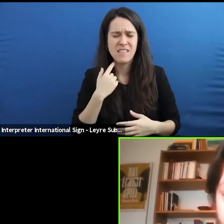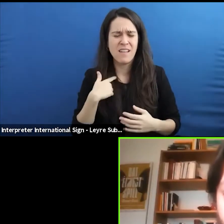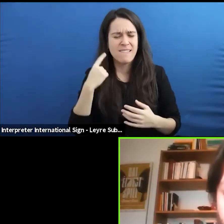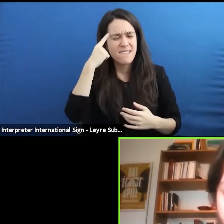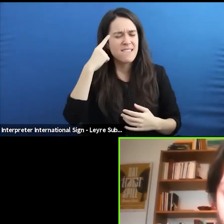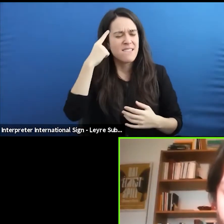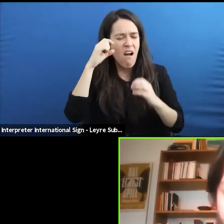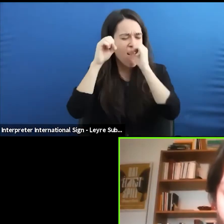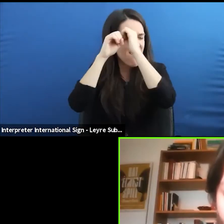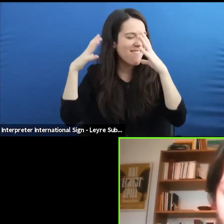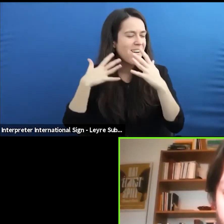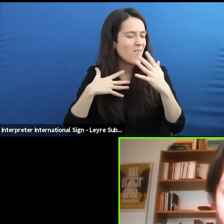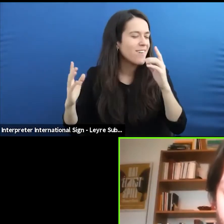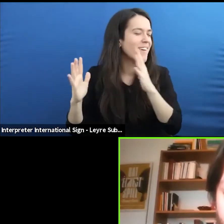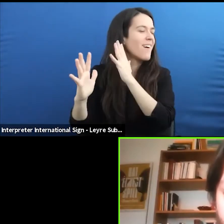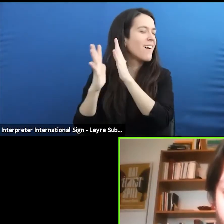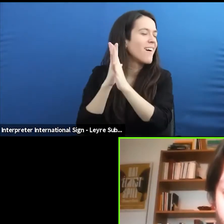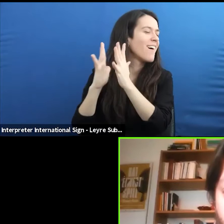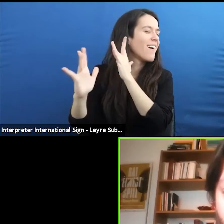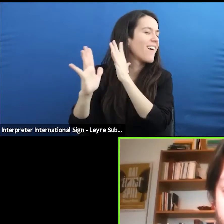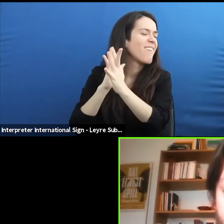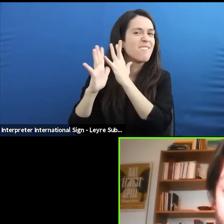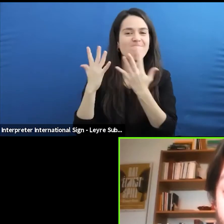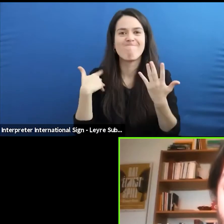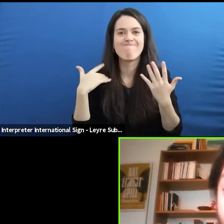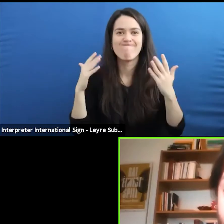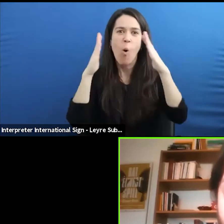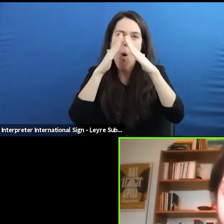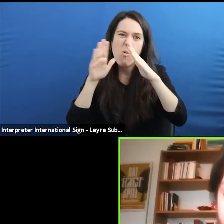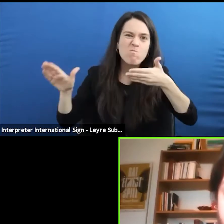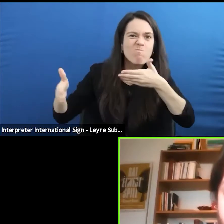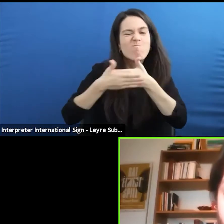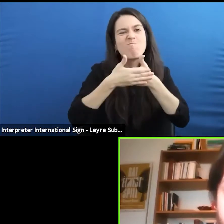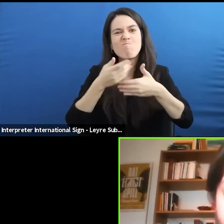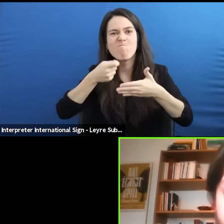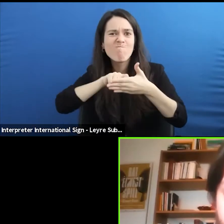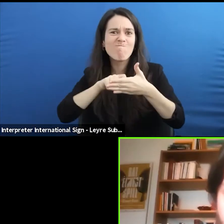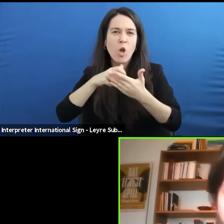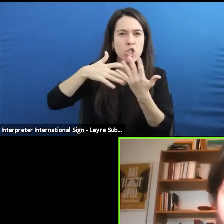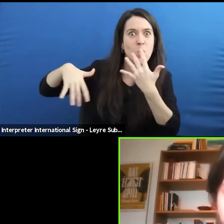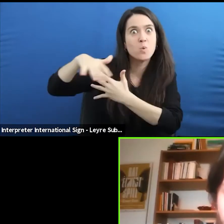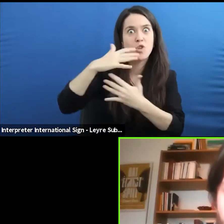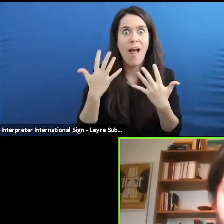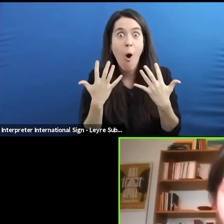confined to our homes and missing social contacts and the contact with our audiences.We've heard